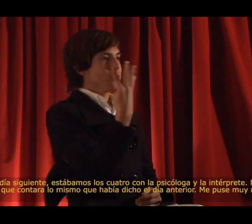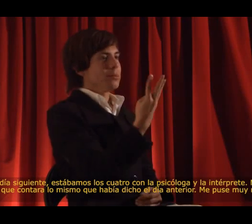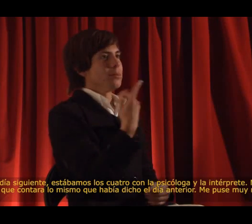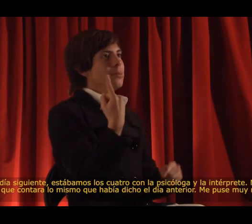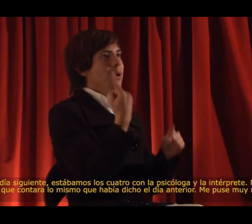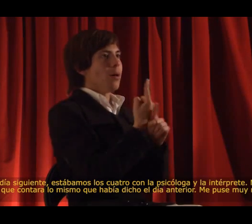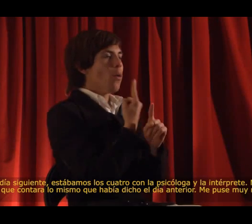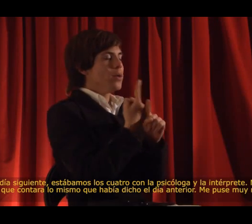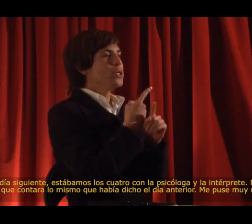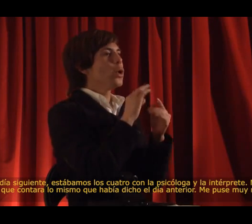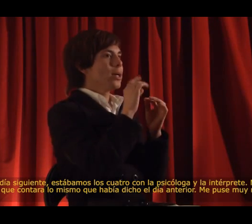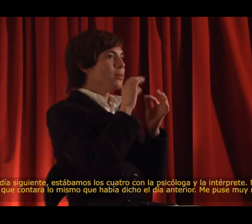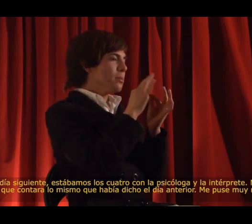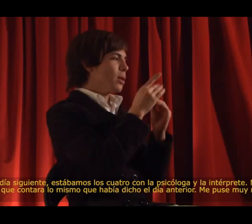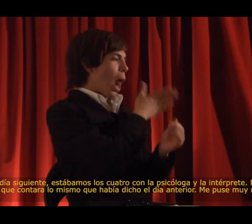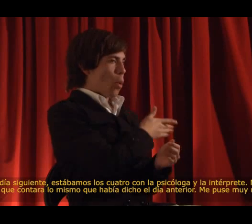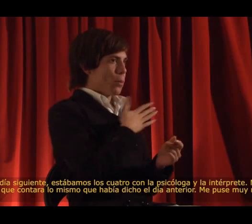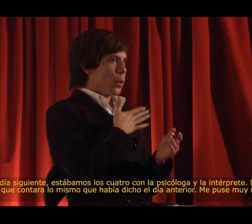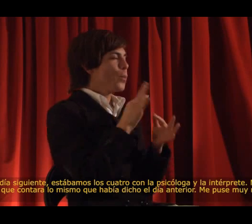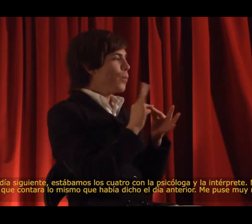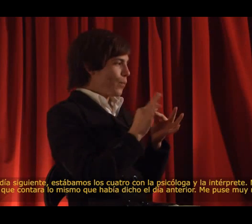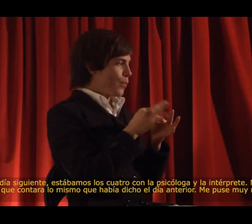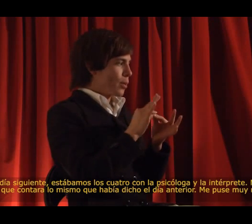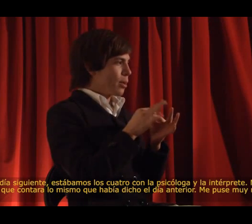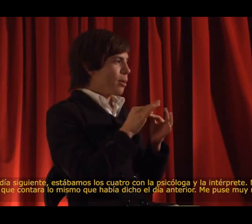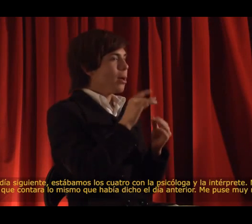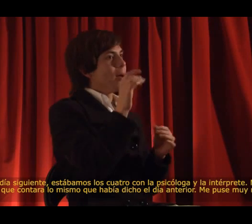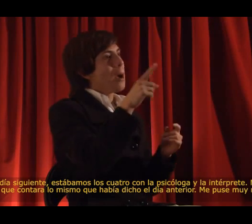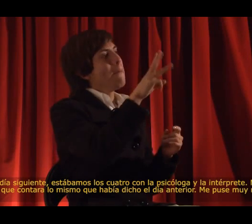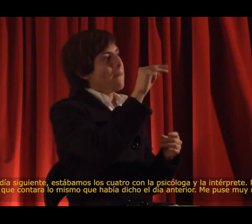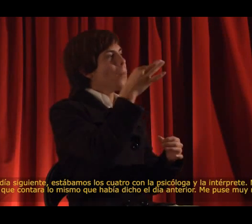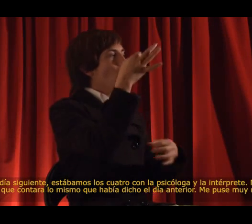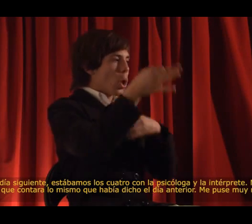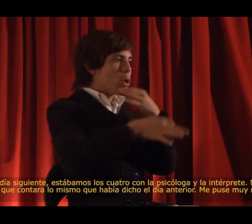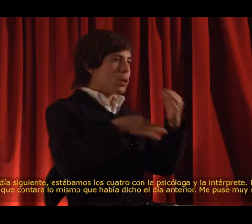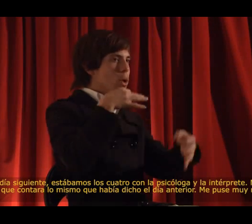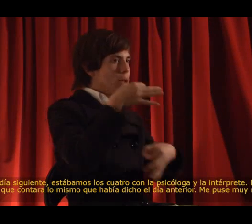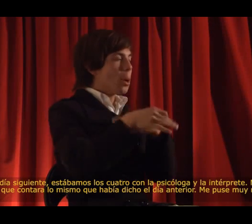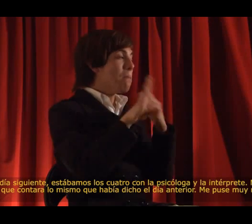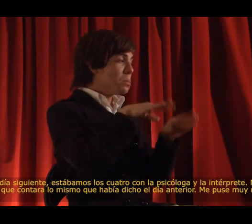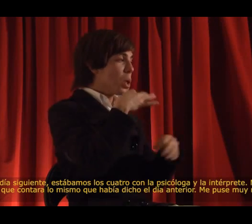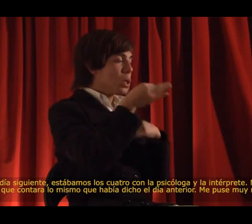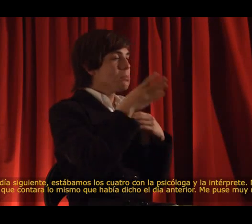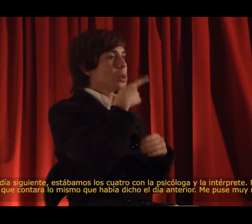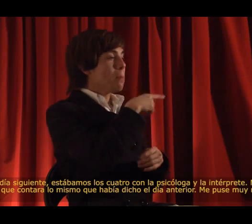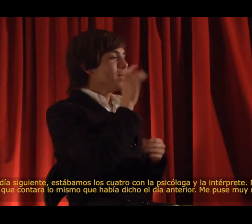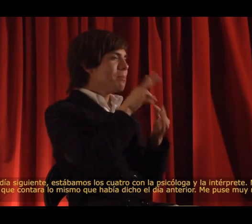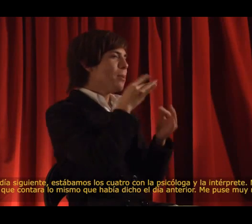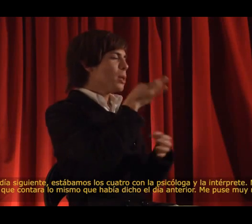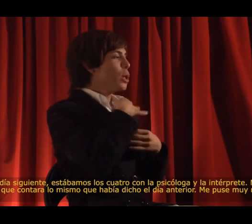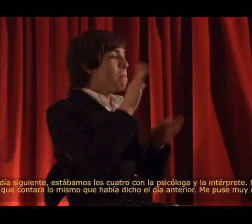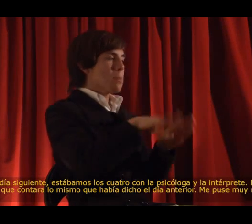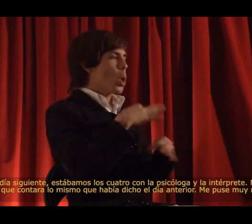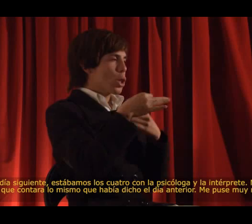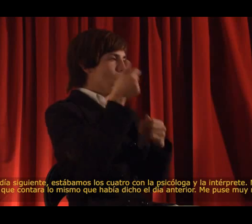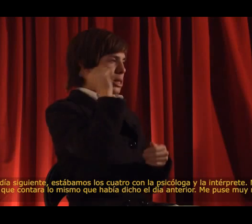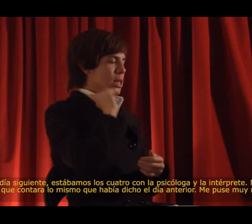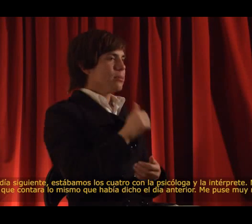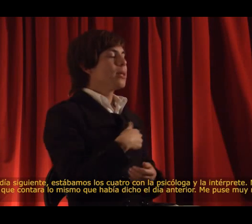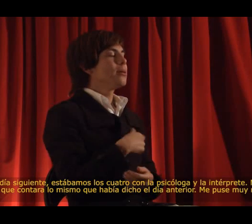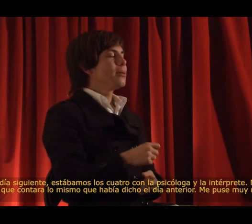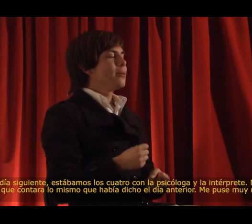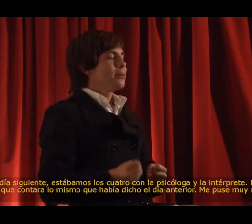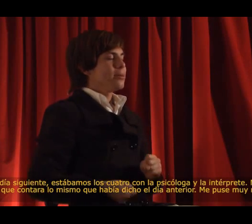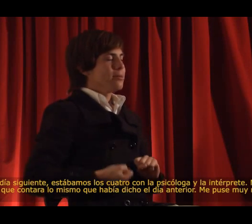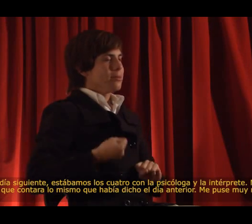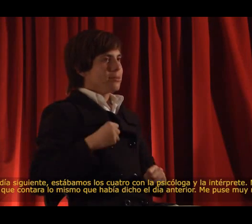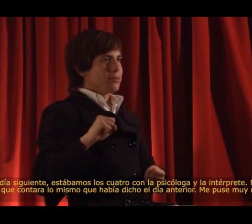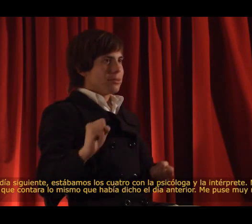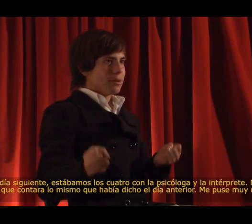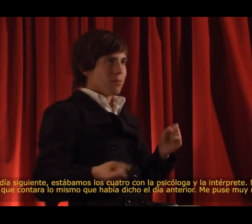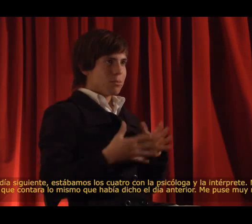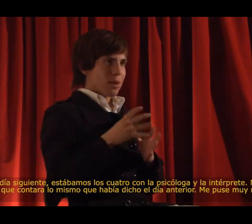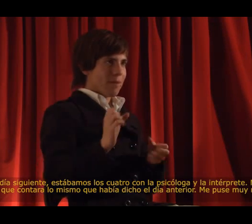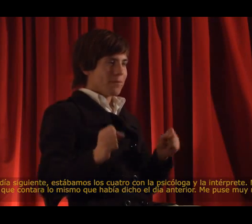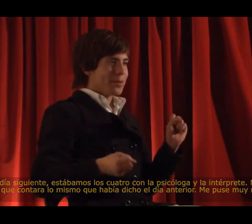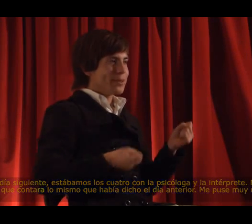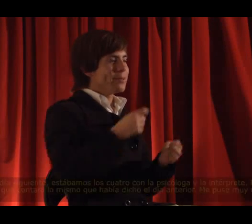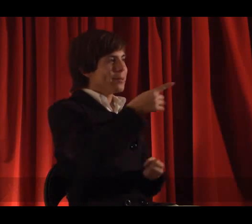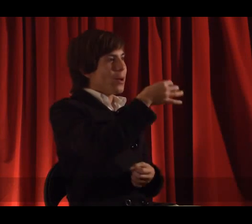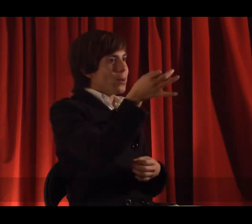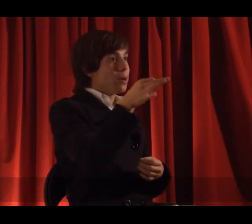The psychologist asked me to retell the same story that I had told the day before. I got really nervous. He told me I had to tell her.